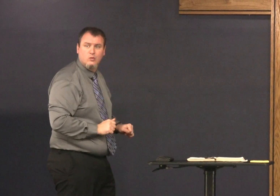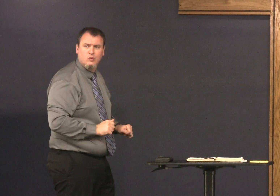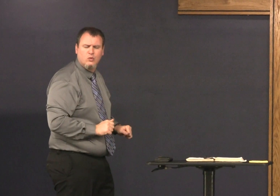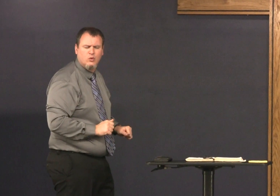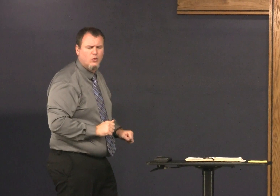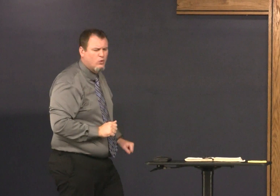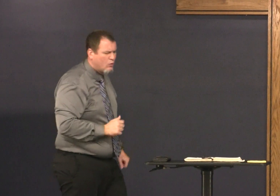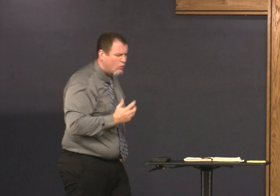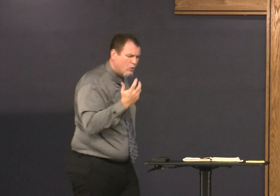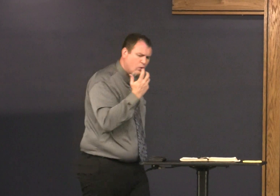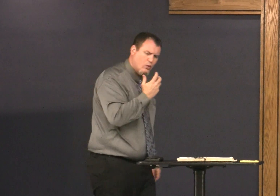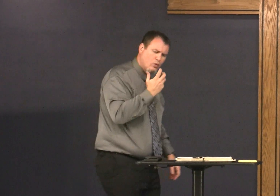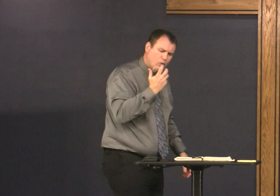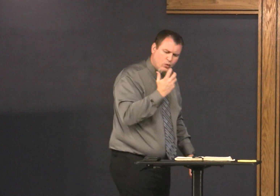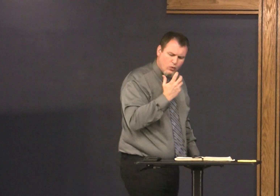my death is for you